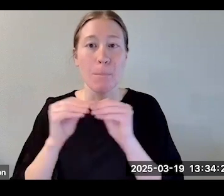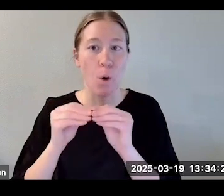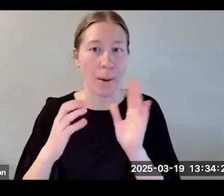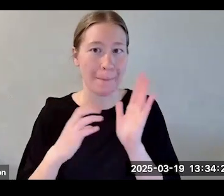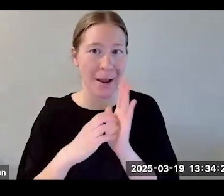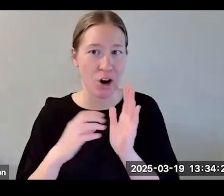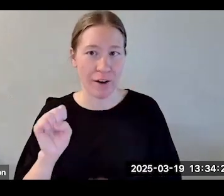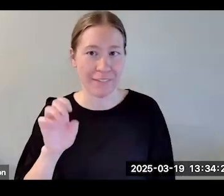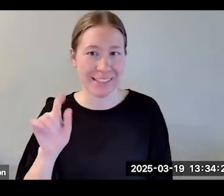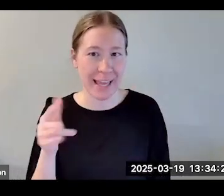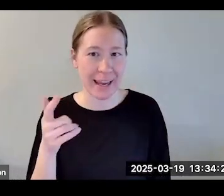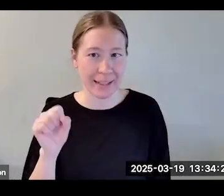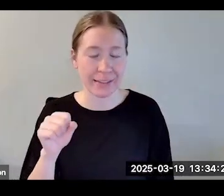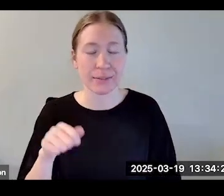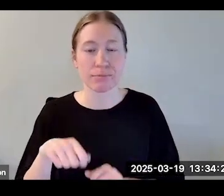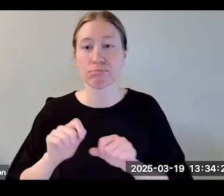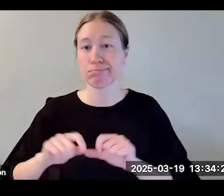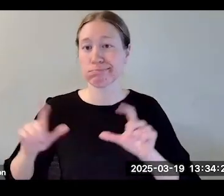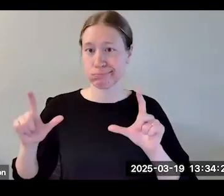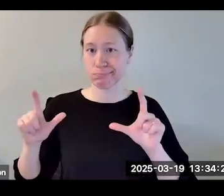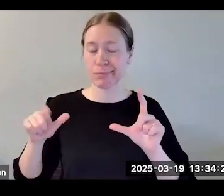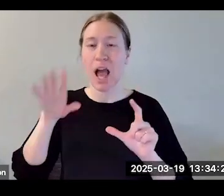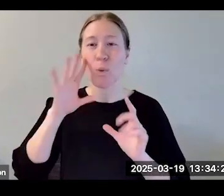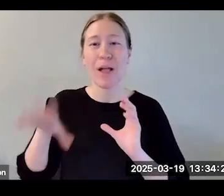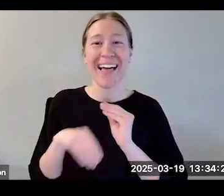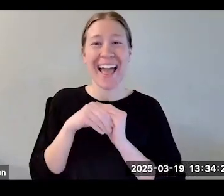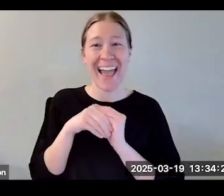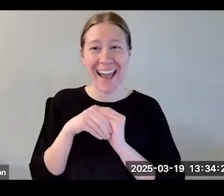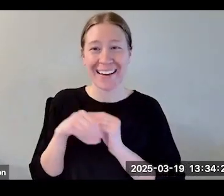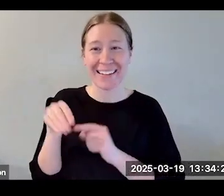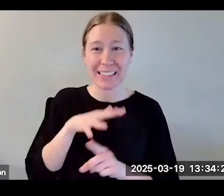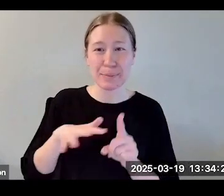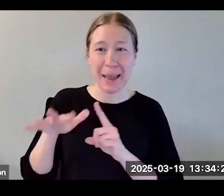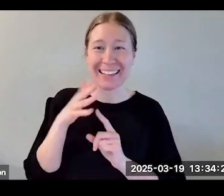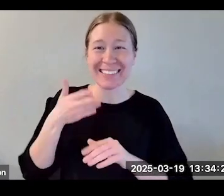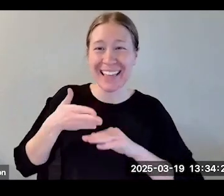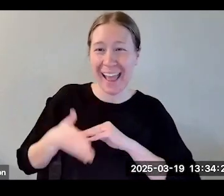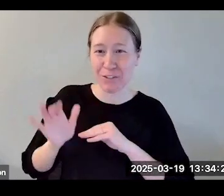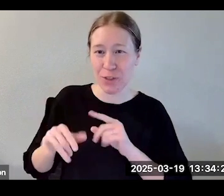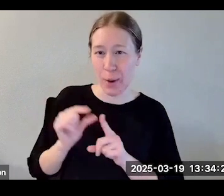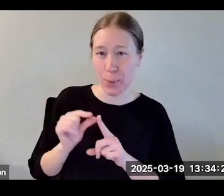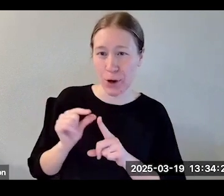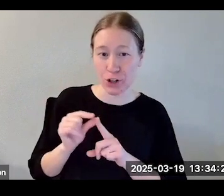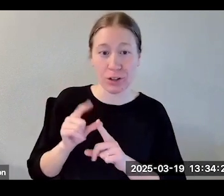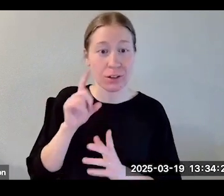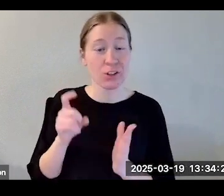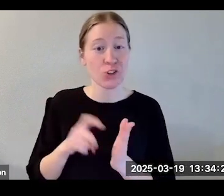and I'm just gonna add some extra space after. You'll notice that the highlighted section